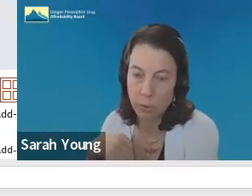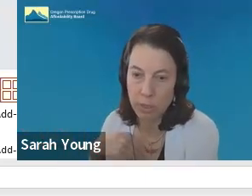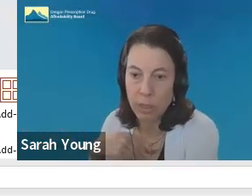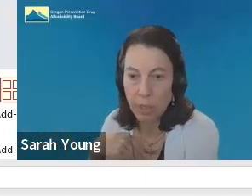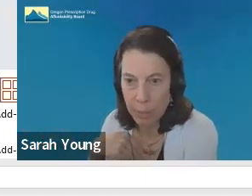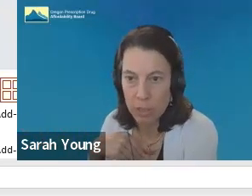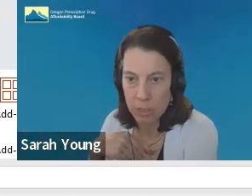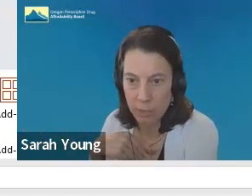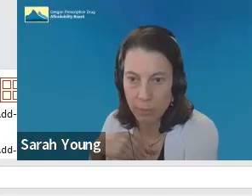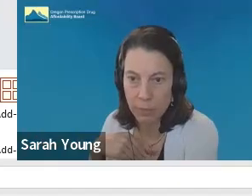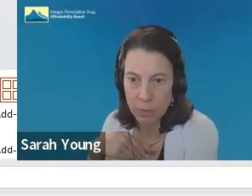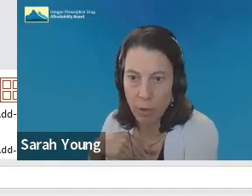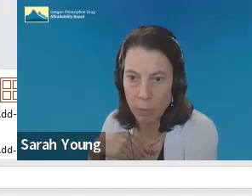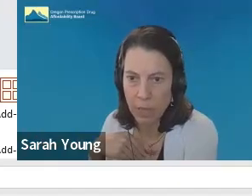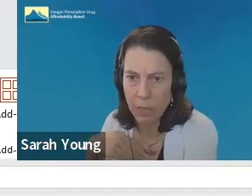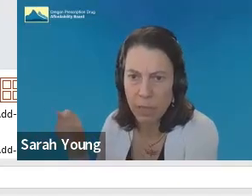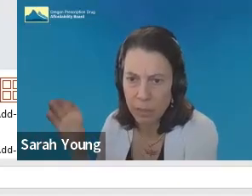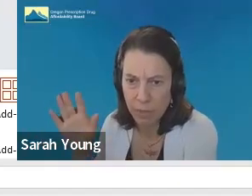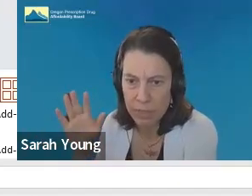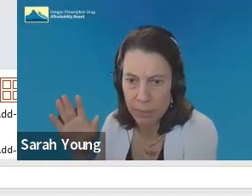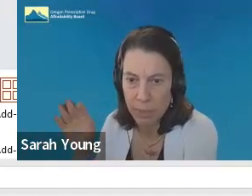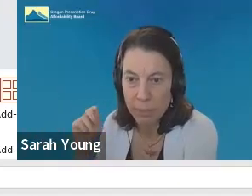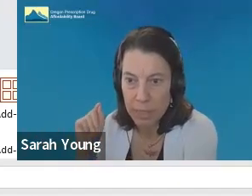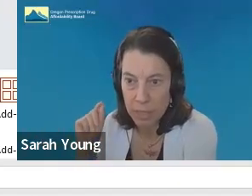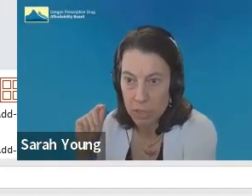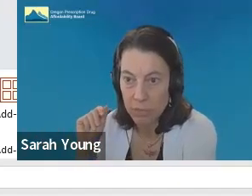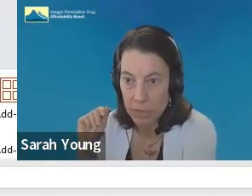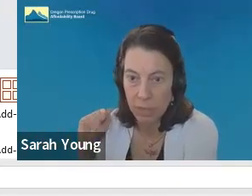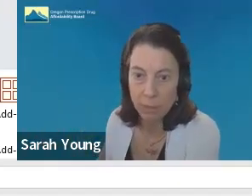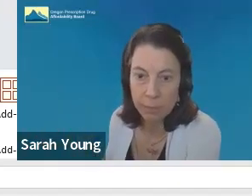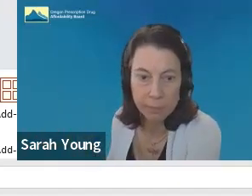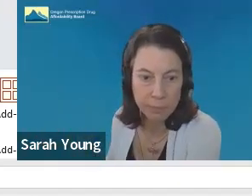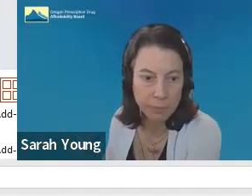urban Oregon that patient is in. So, I hope that clarifies some of the limitations of the data.